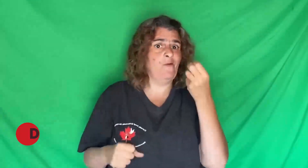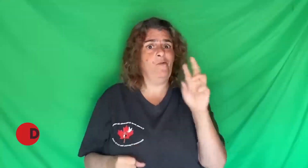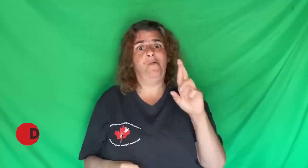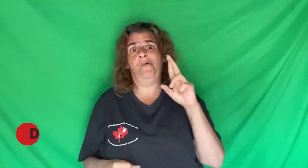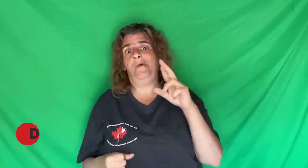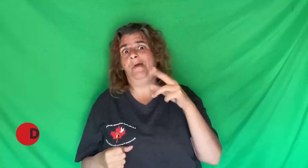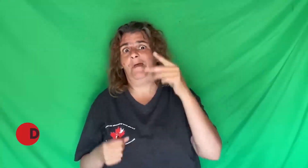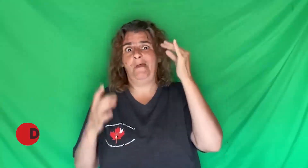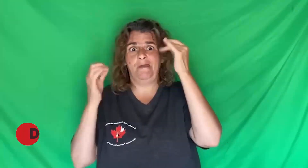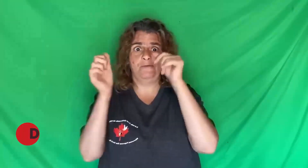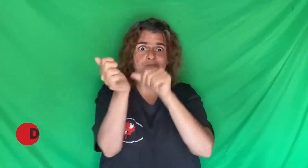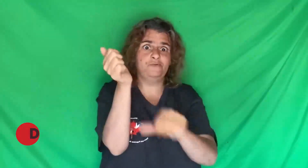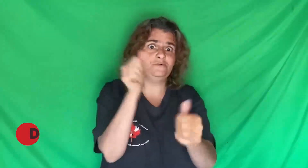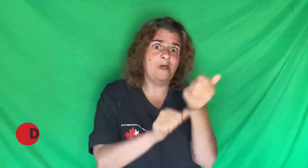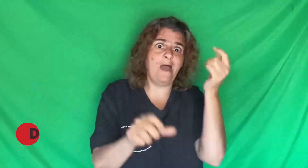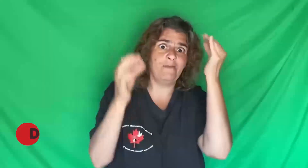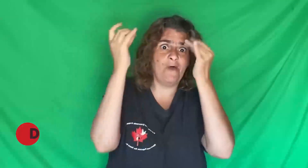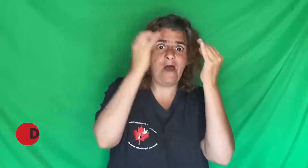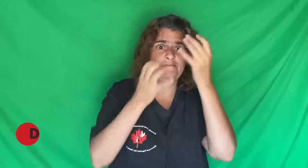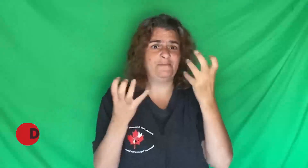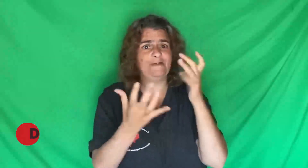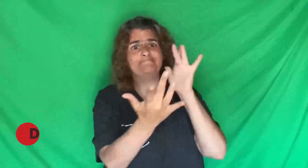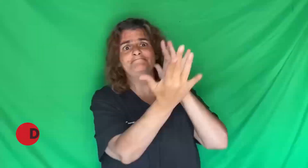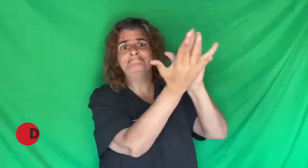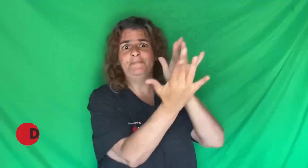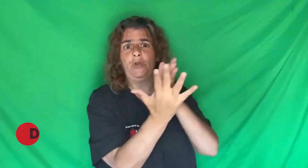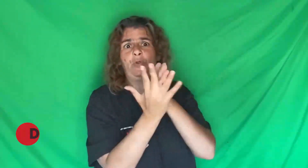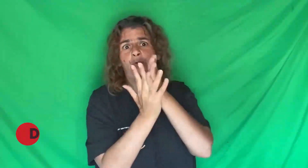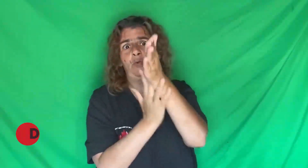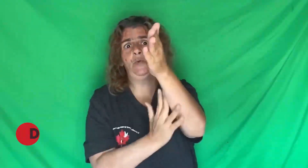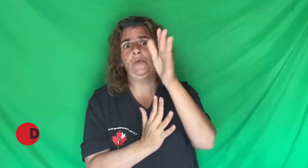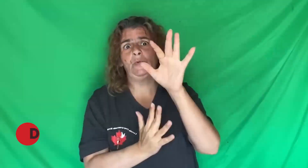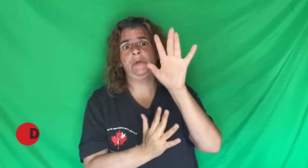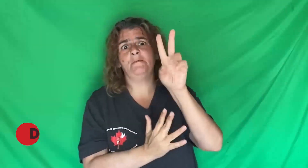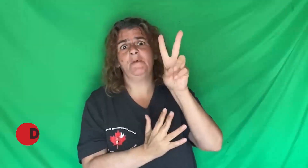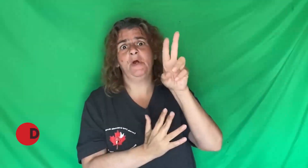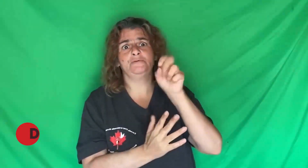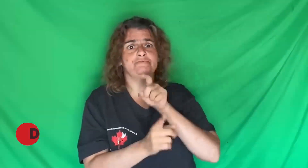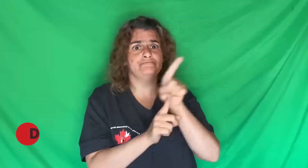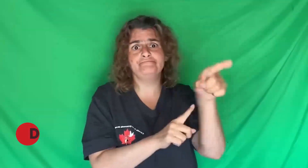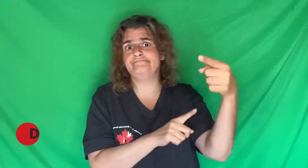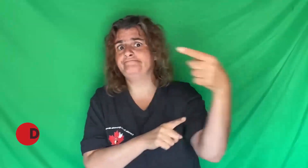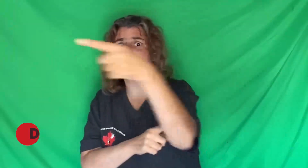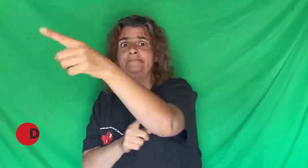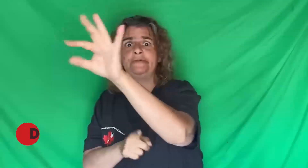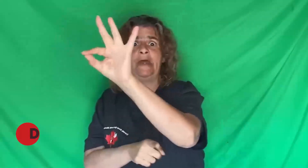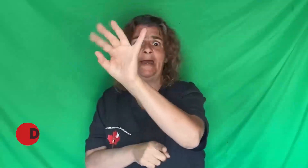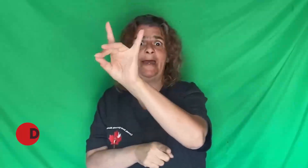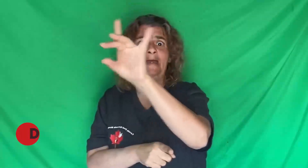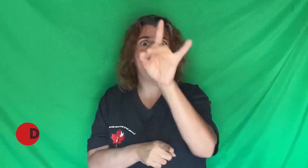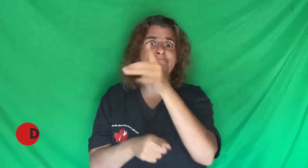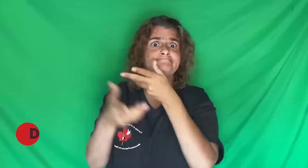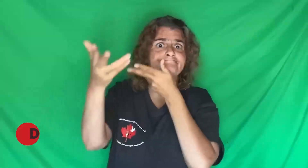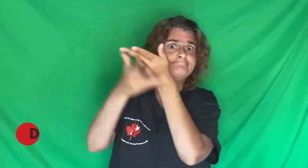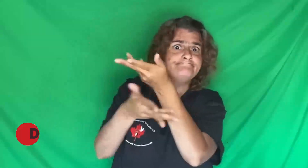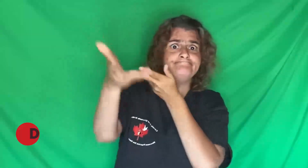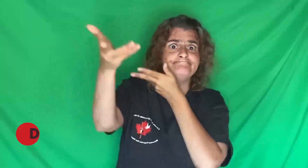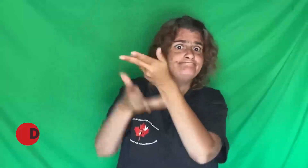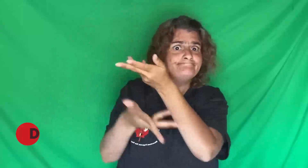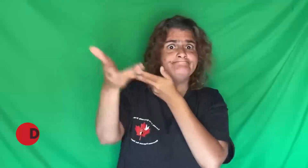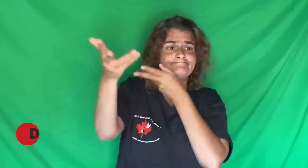or are having suicidal thoughts need to use VRS to contact 988.